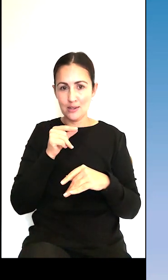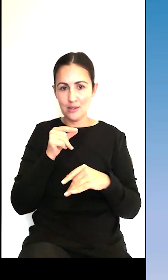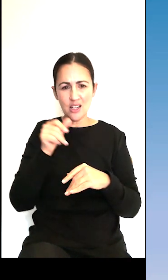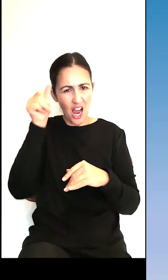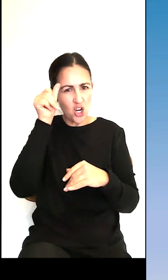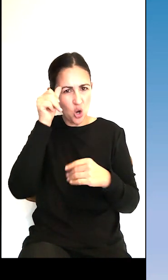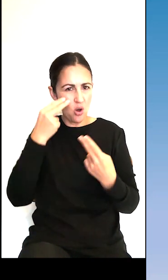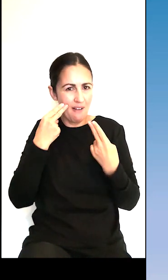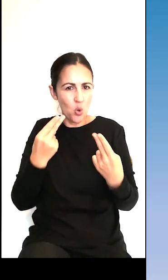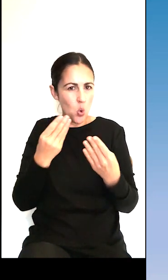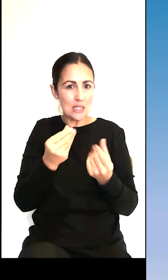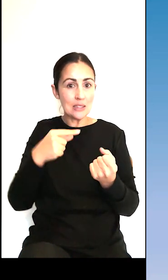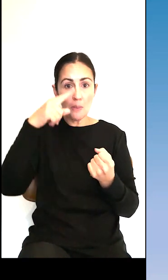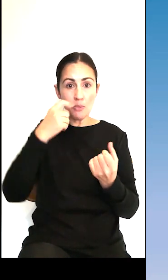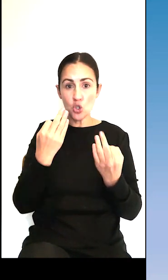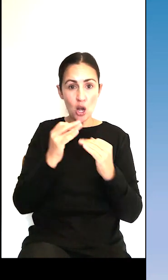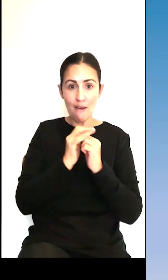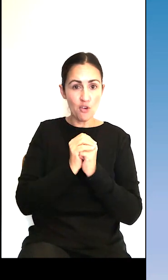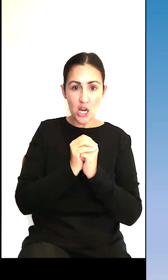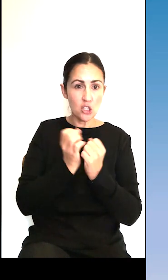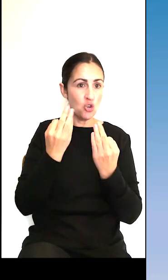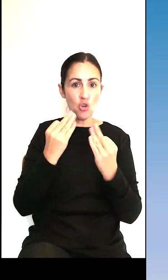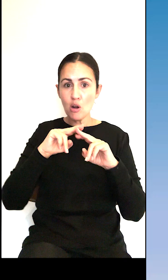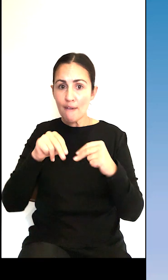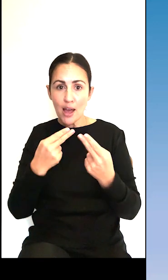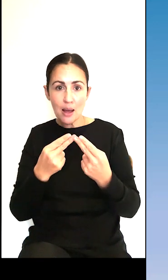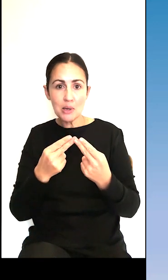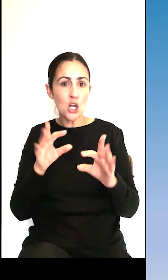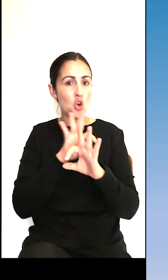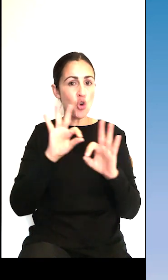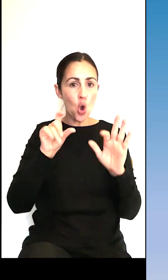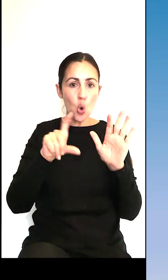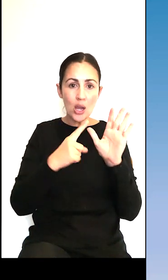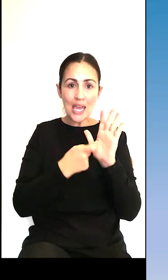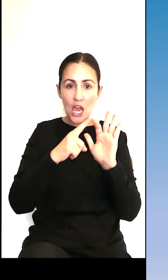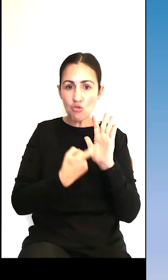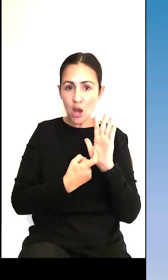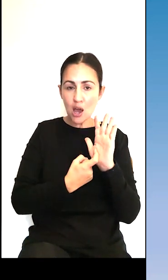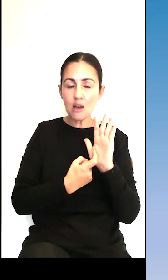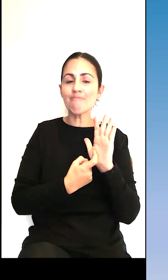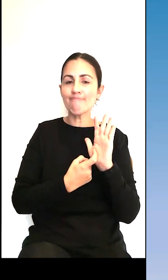the person is able to do it themselves or they may not have that carer to do it on their behalf. So we're building the capability